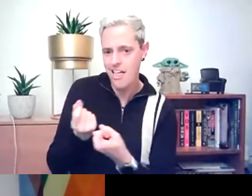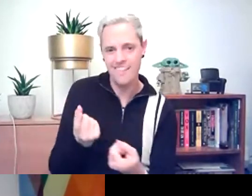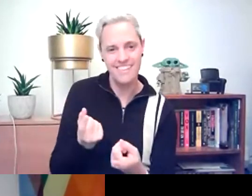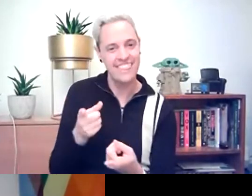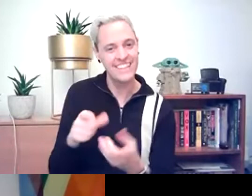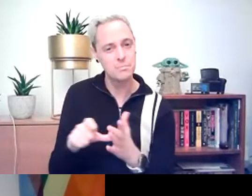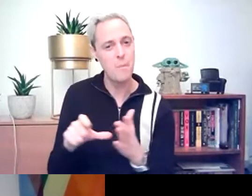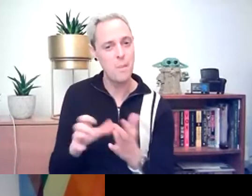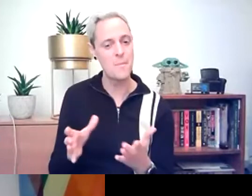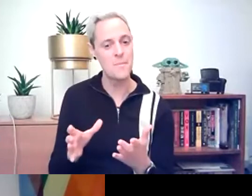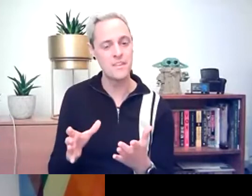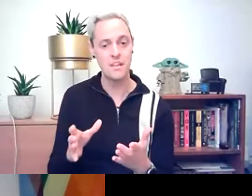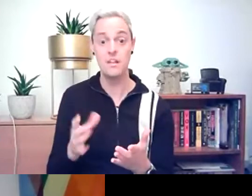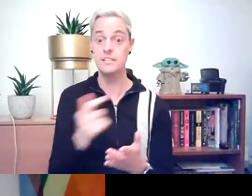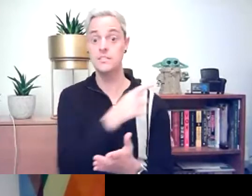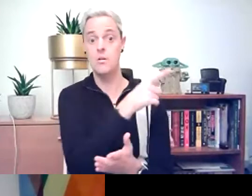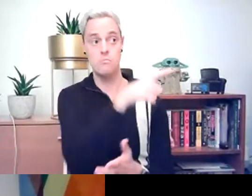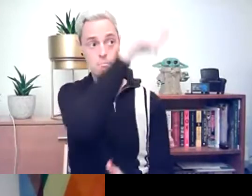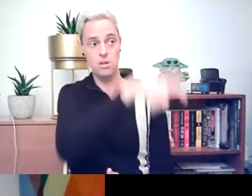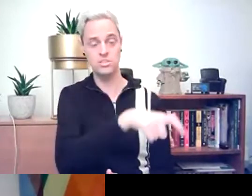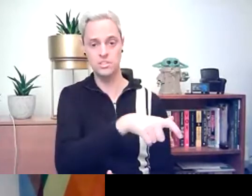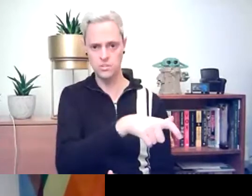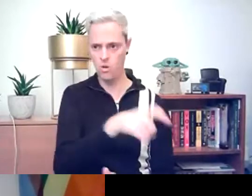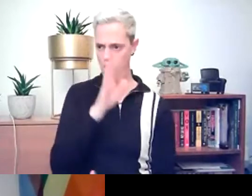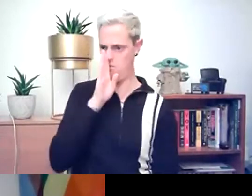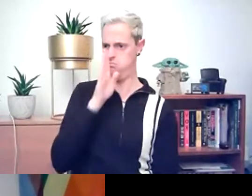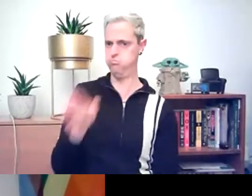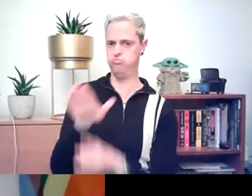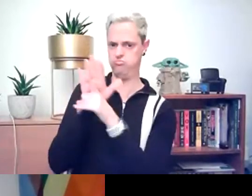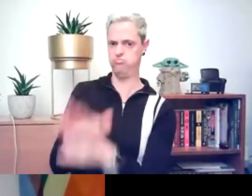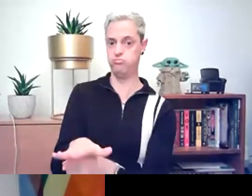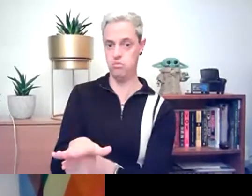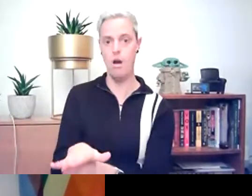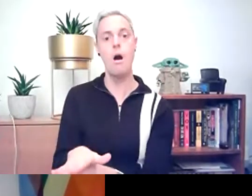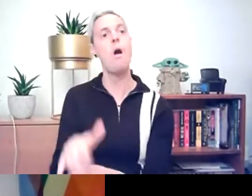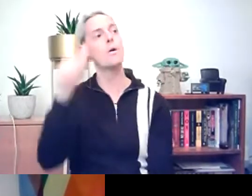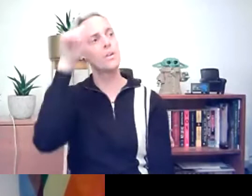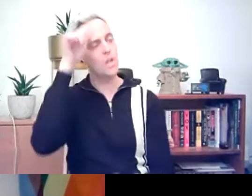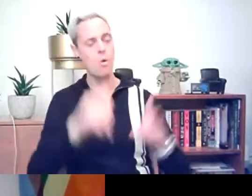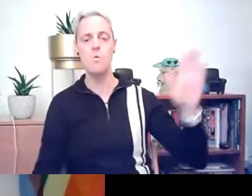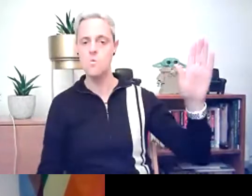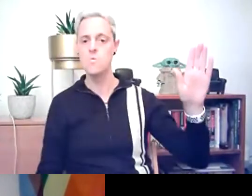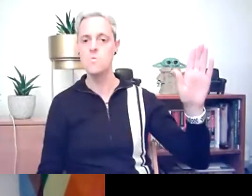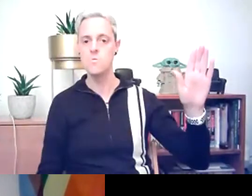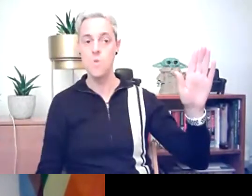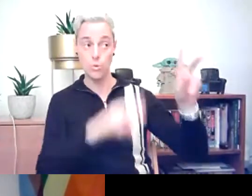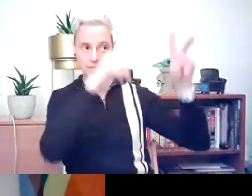experiences really over hostility, it's easy to pinpoint say look, there's 18:32:14 this thing that's happened is easy to verbalize and describe it to other people